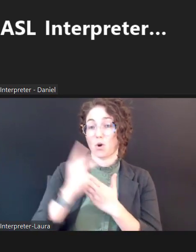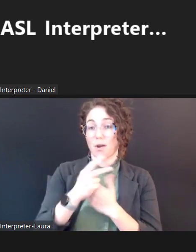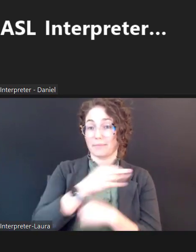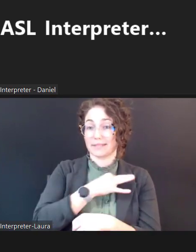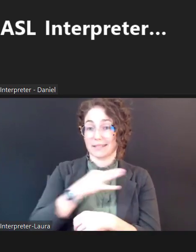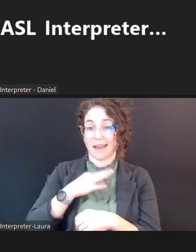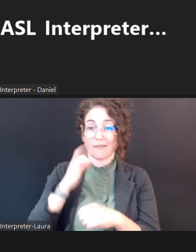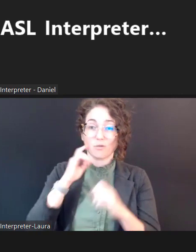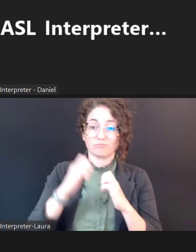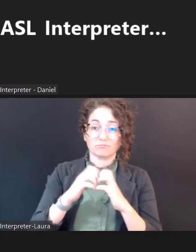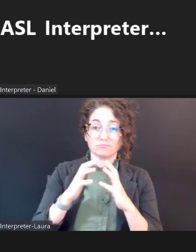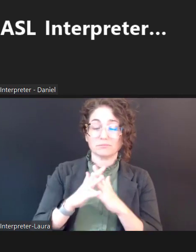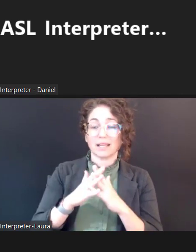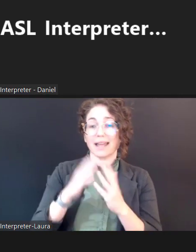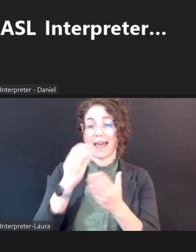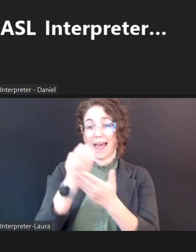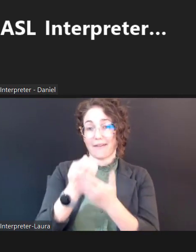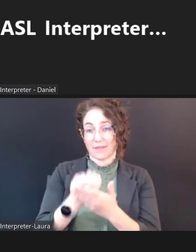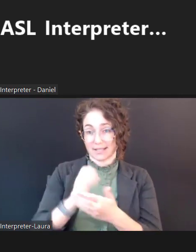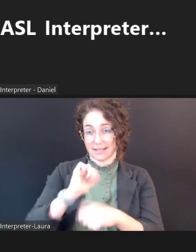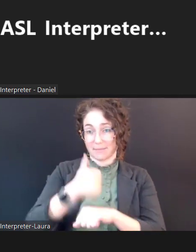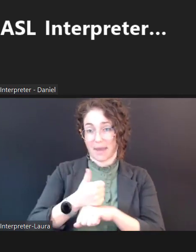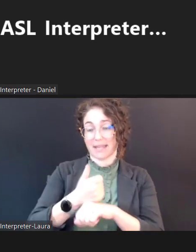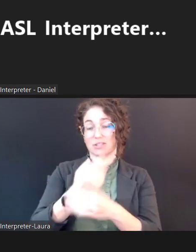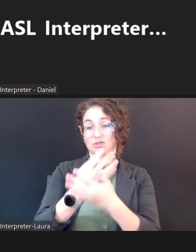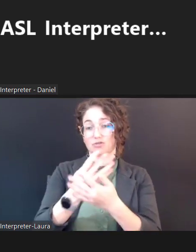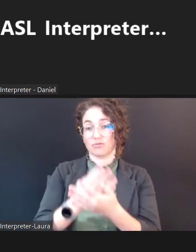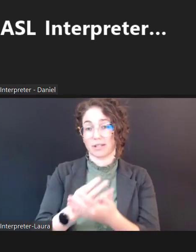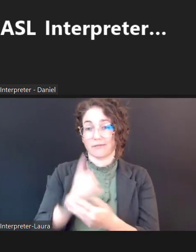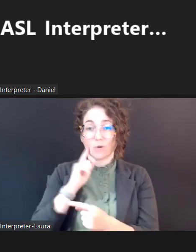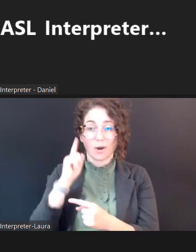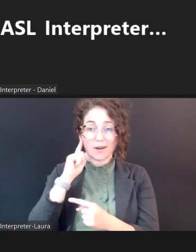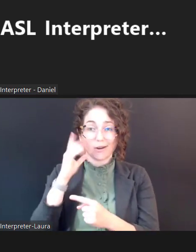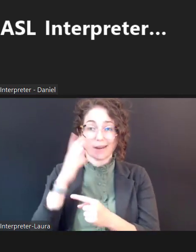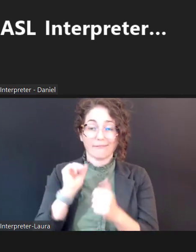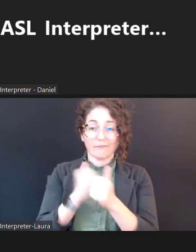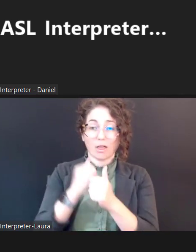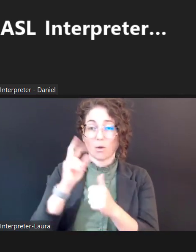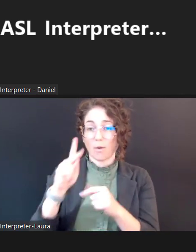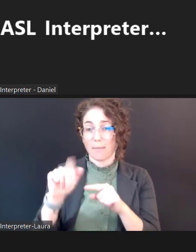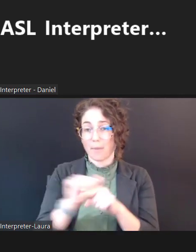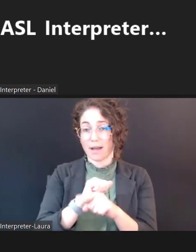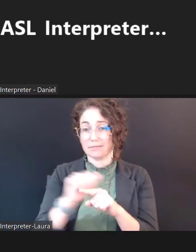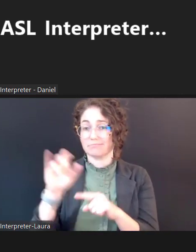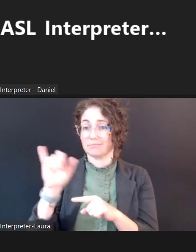screening andf o l low-up practices, as well as other early providers